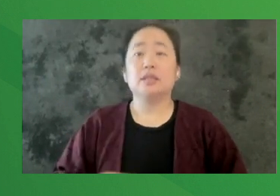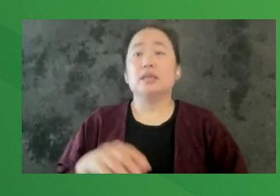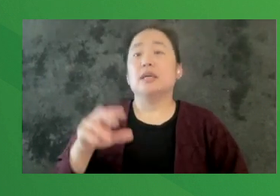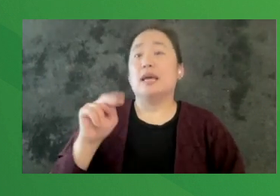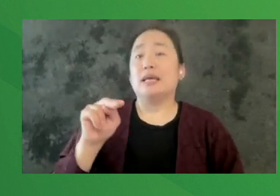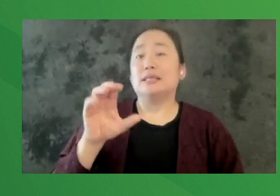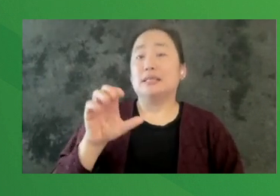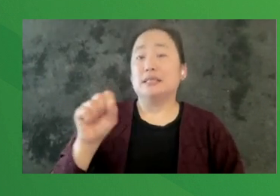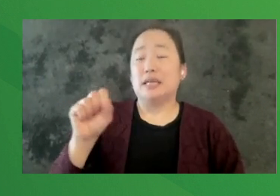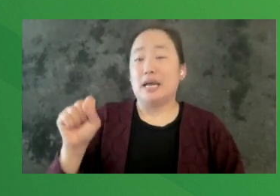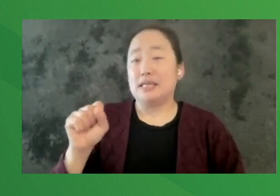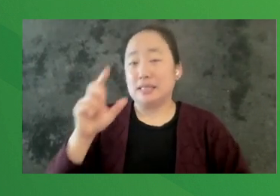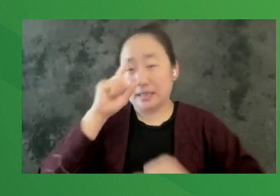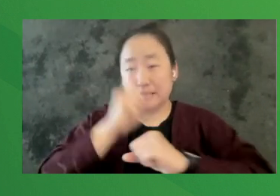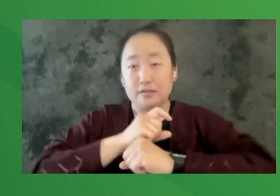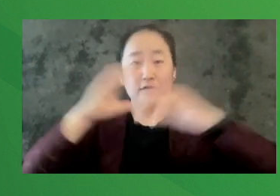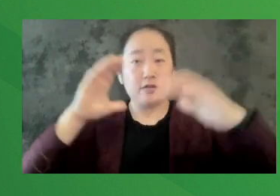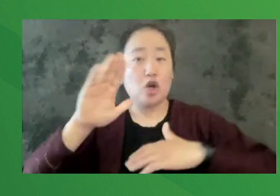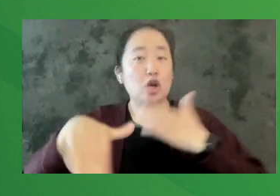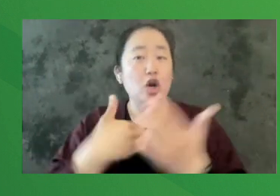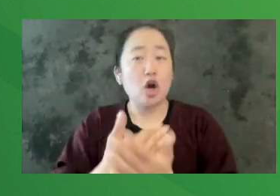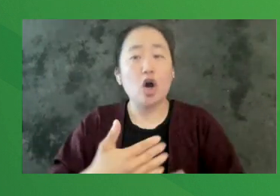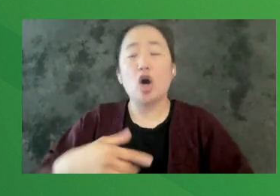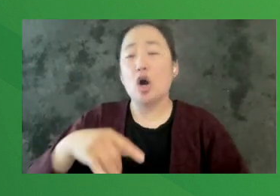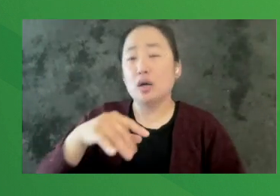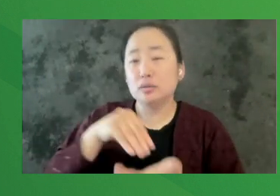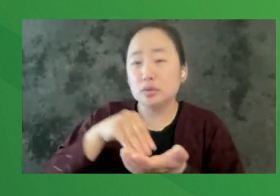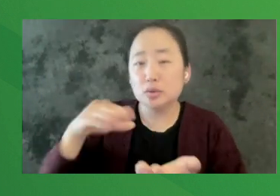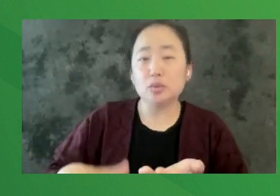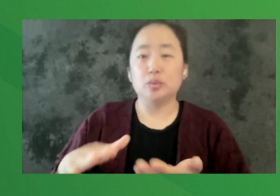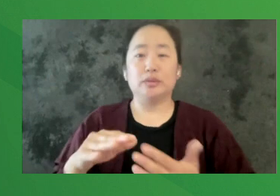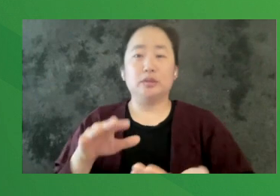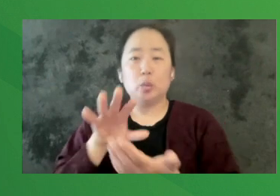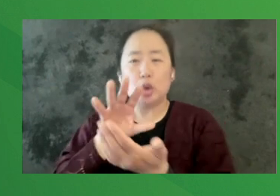educated and inspired for lifelong inquiry and informed civic action. I'm gonna take you through